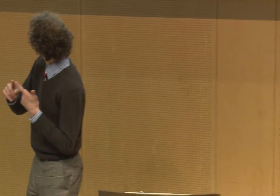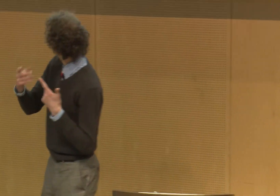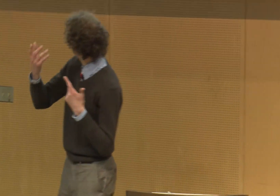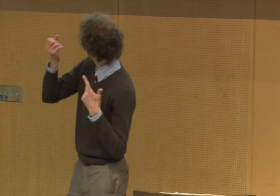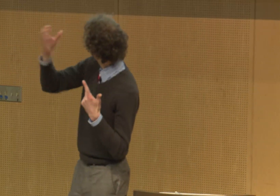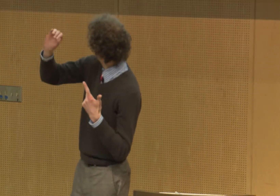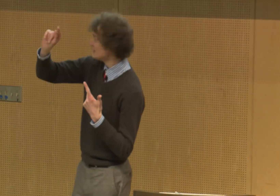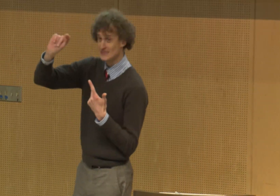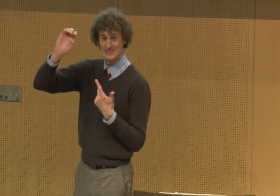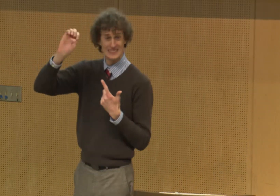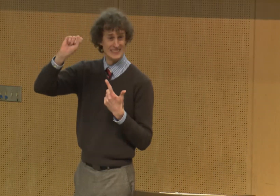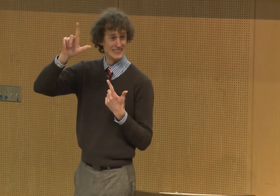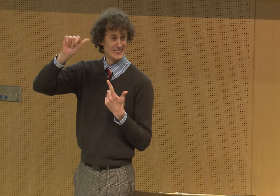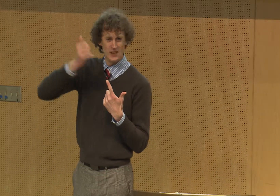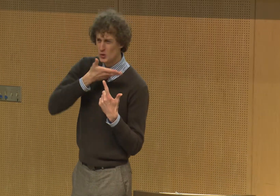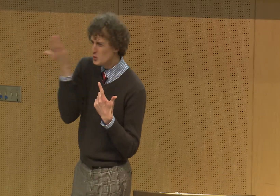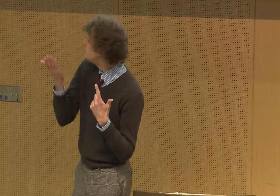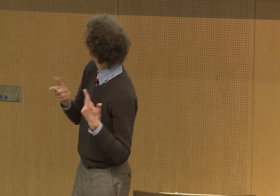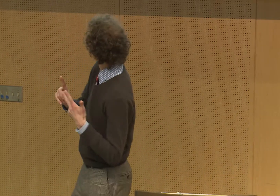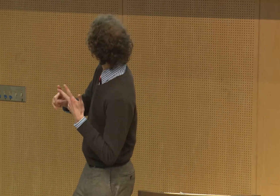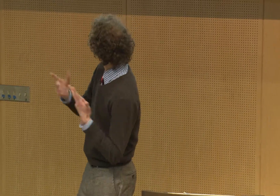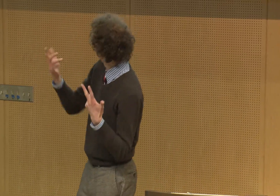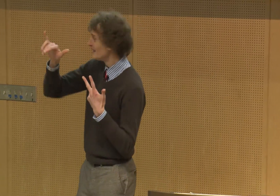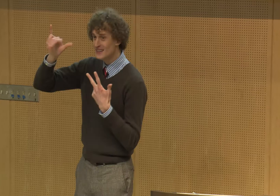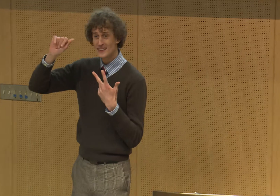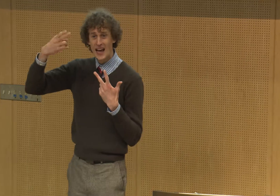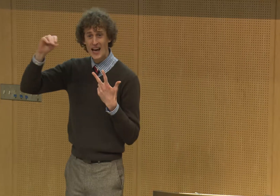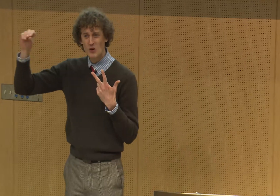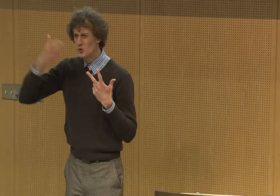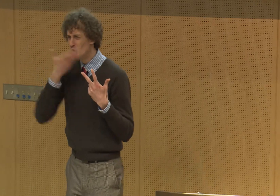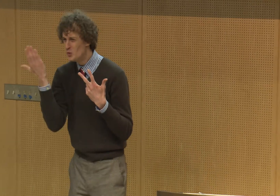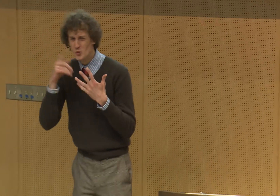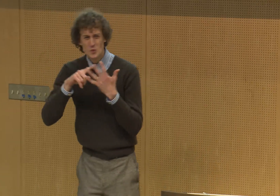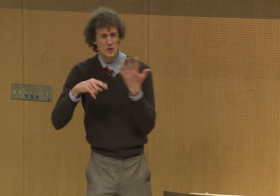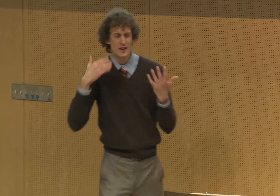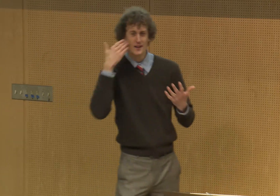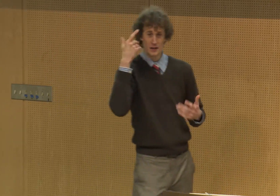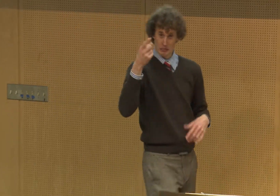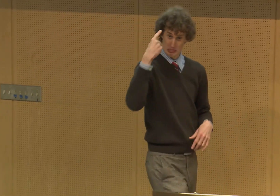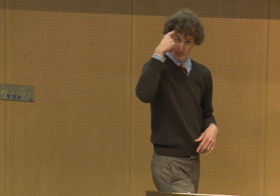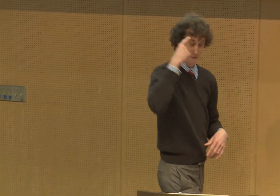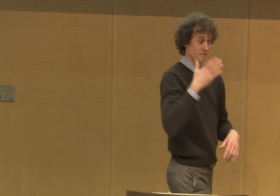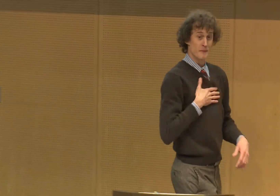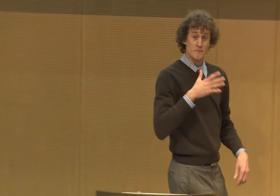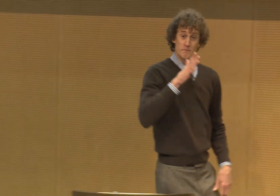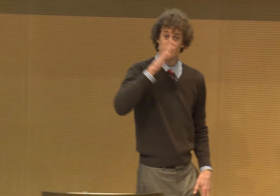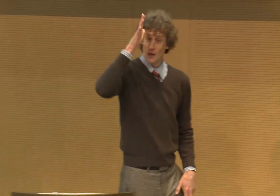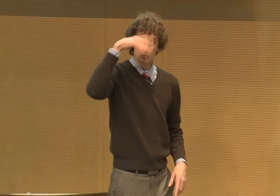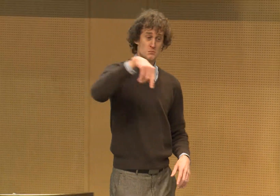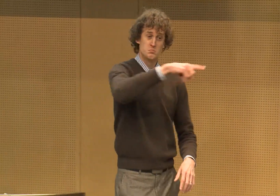There was no Facebook, did not exist. Oracle did not exist. Intuit.